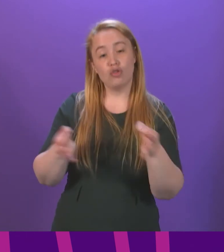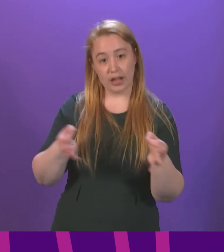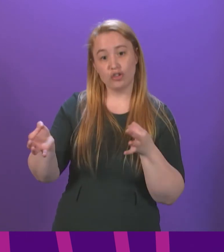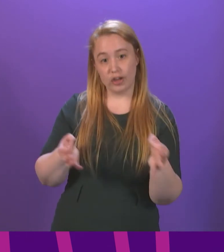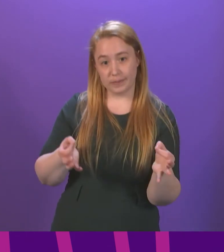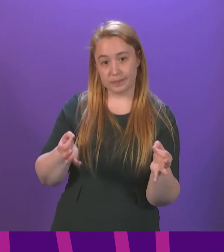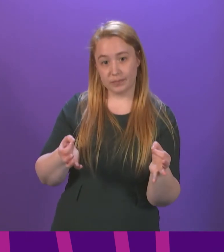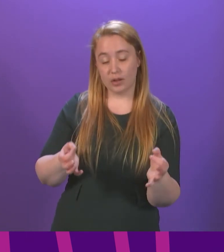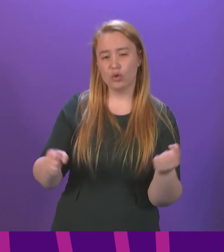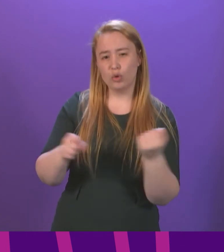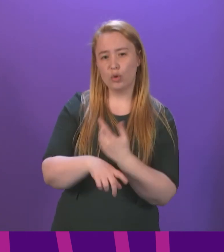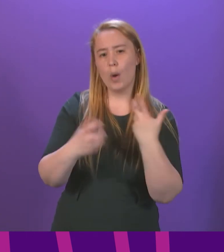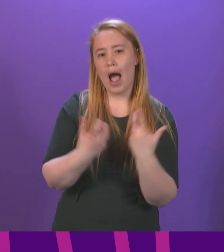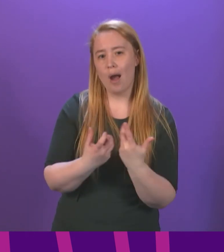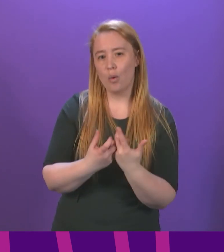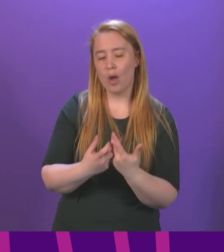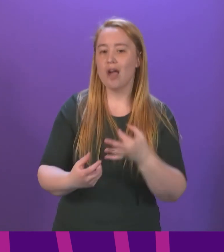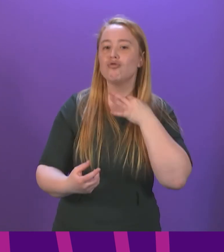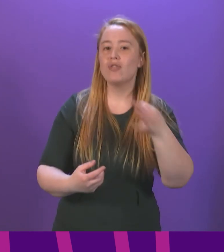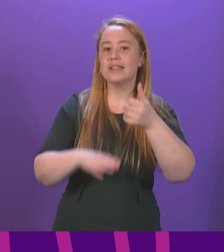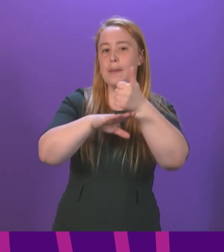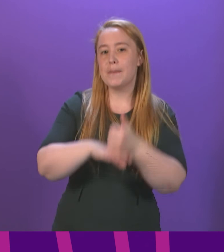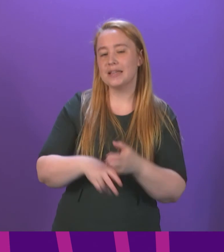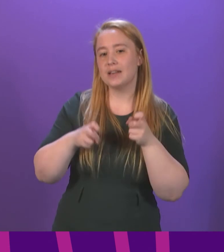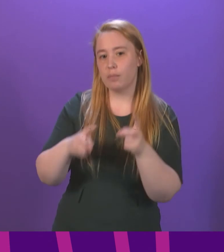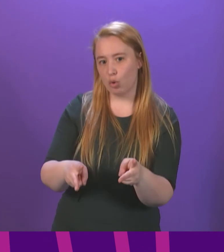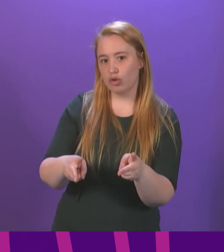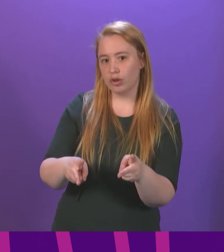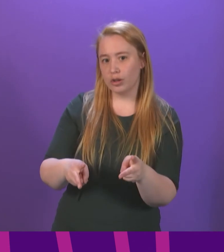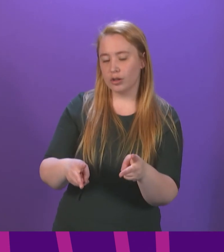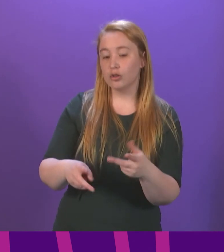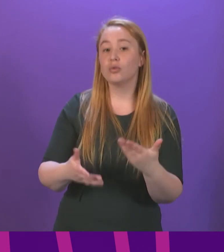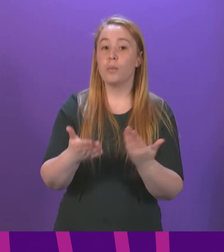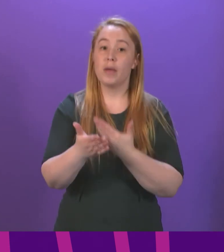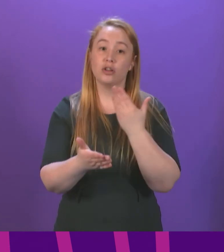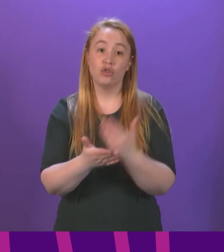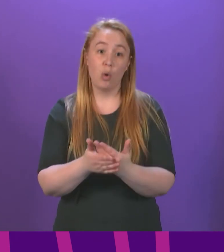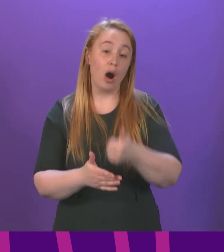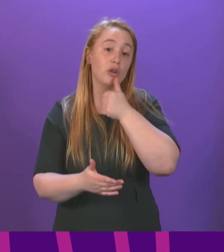essentially take a risk-based approach so that we can make sure that we use our capacity